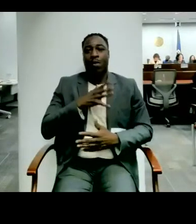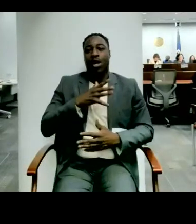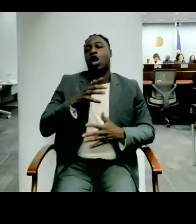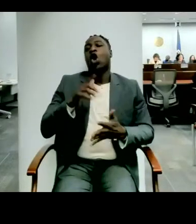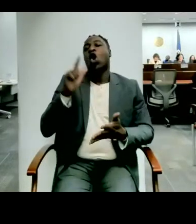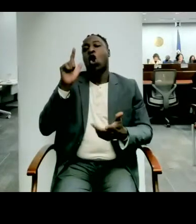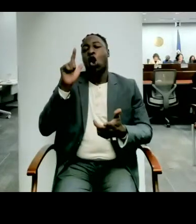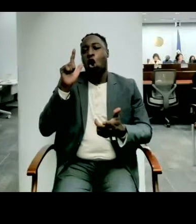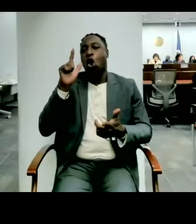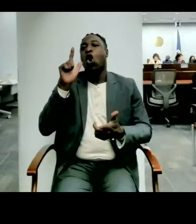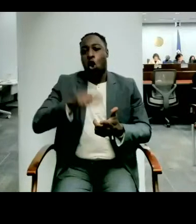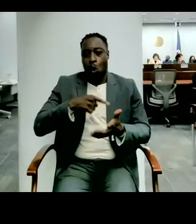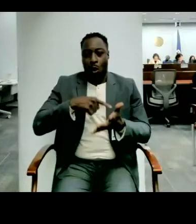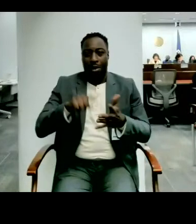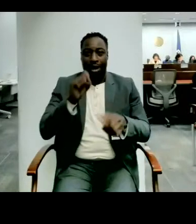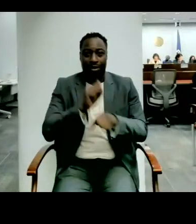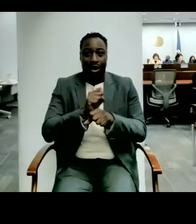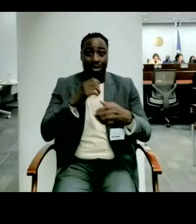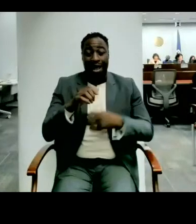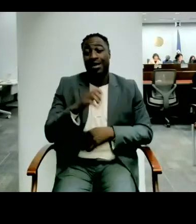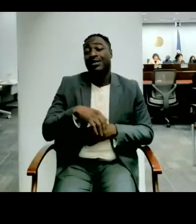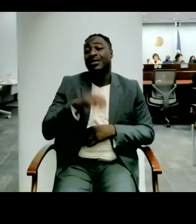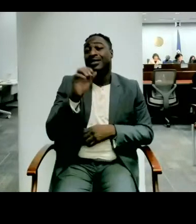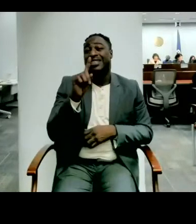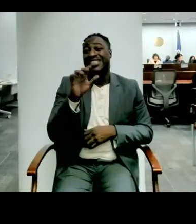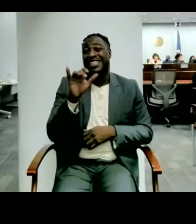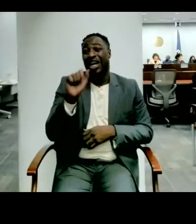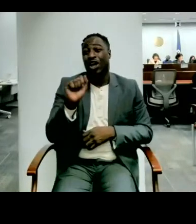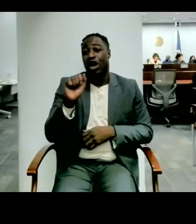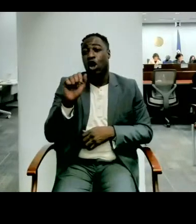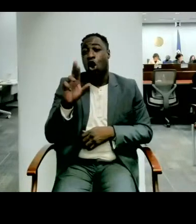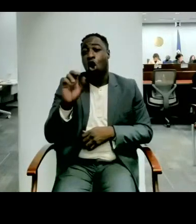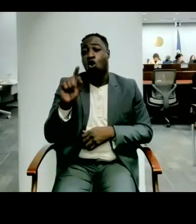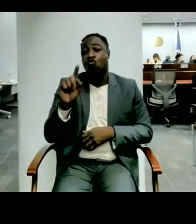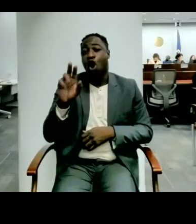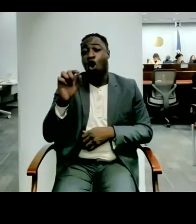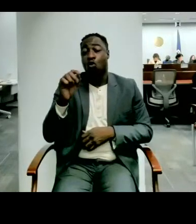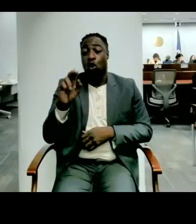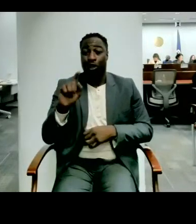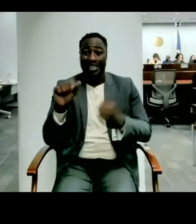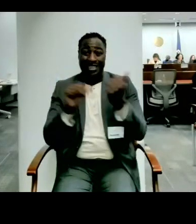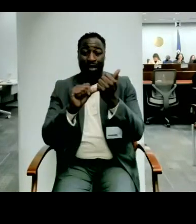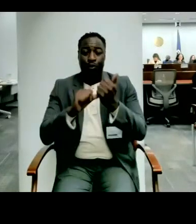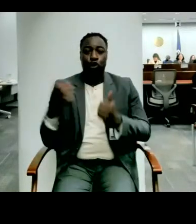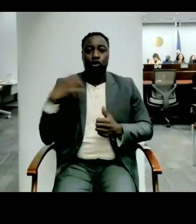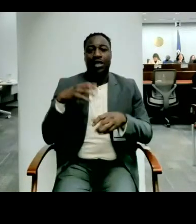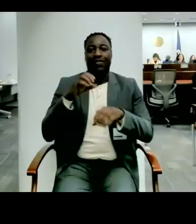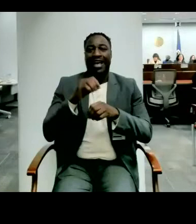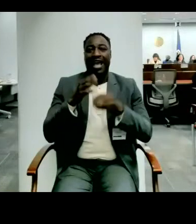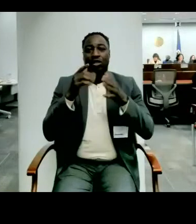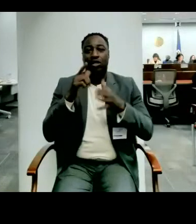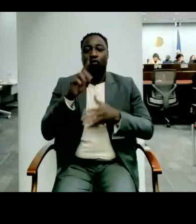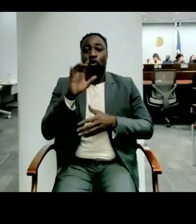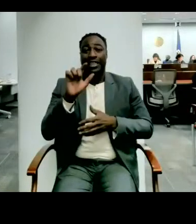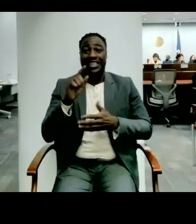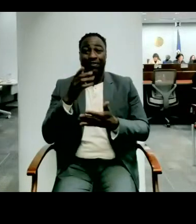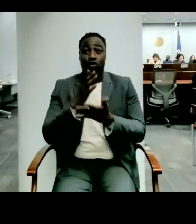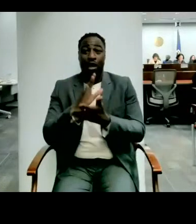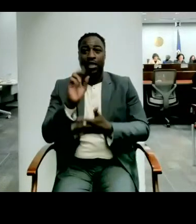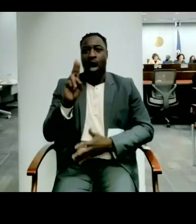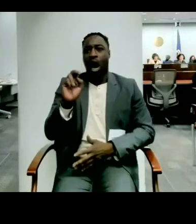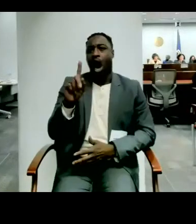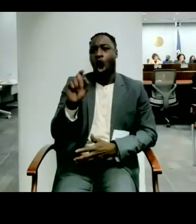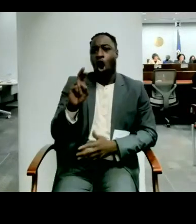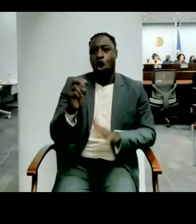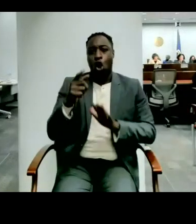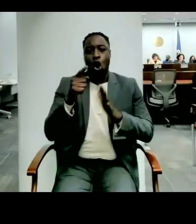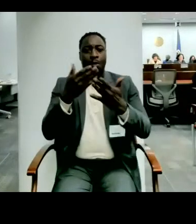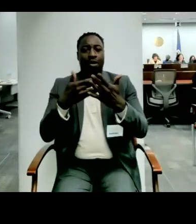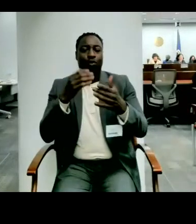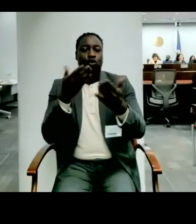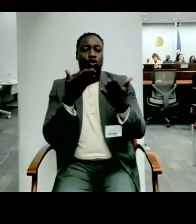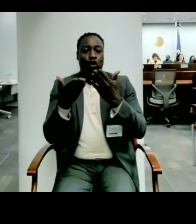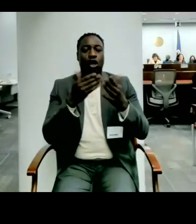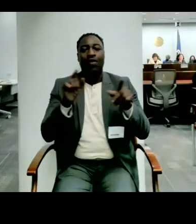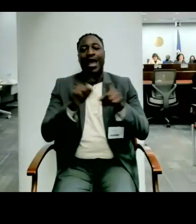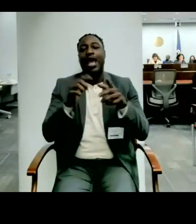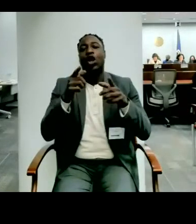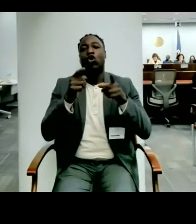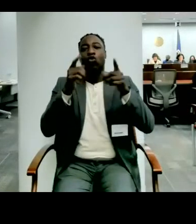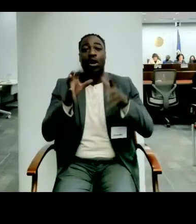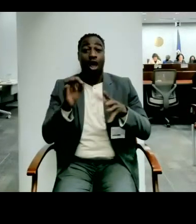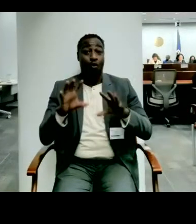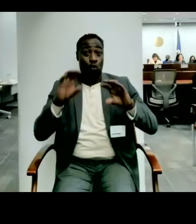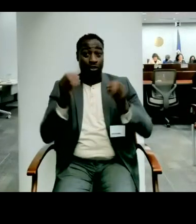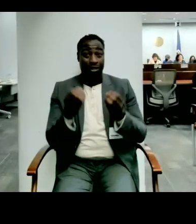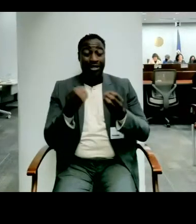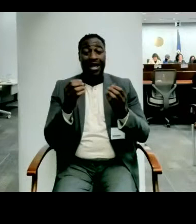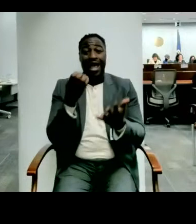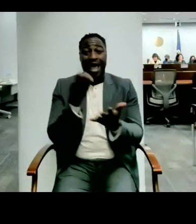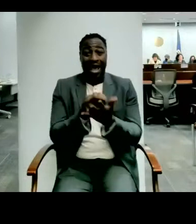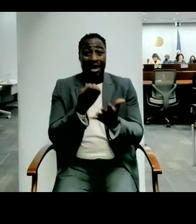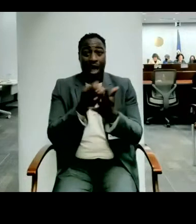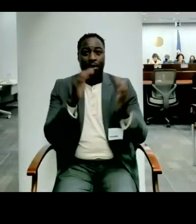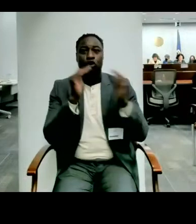next is she previously served as the Director of the organization's economic Justice project.